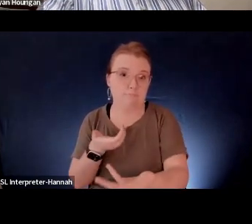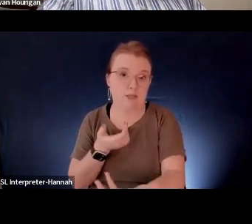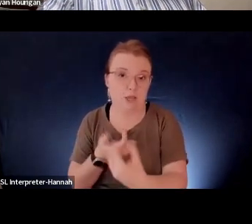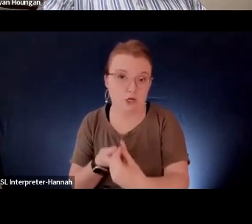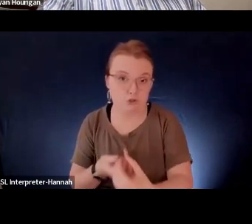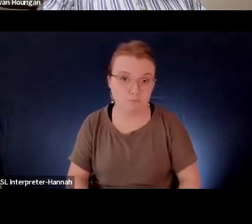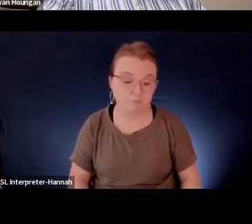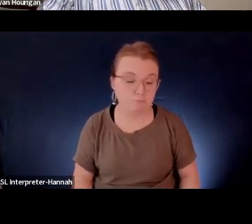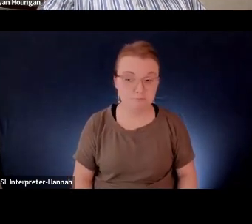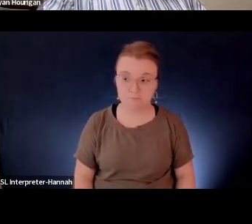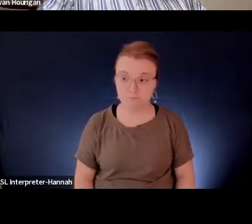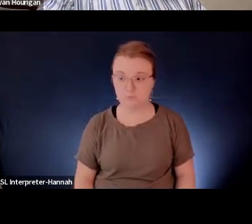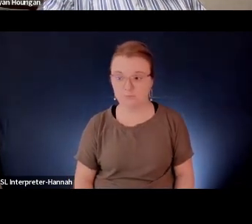And I'm trying to get to the chat.